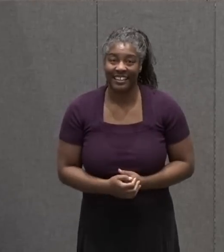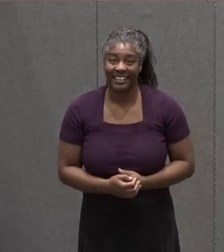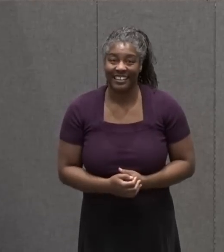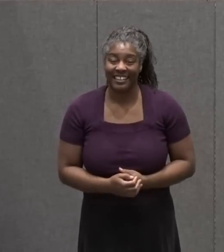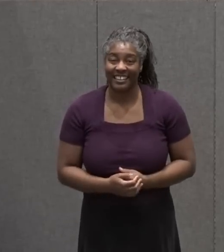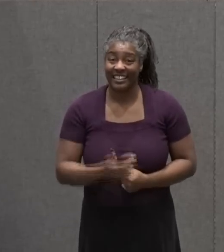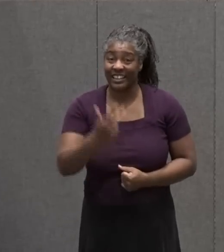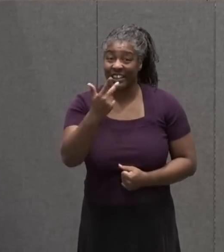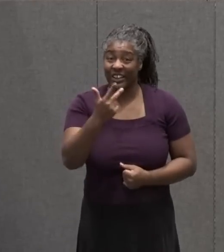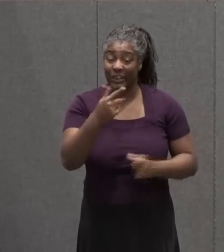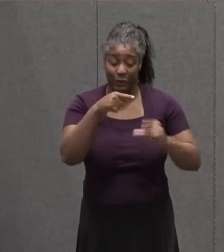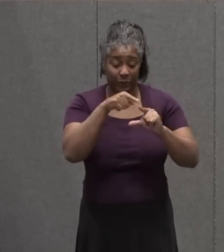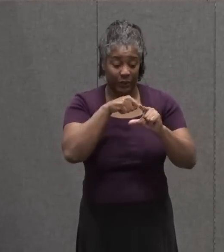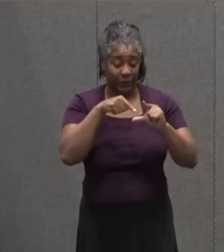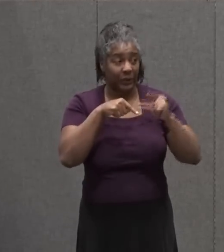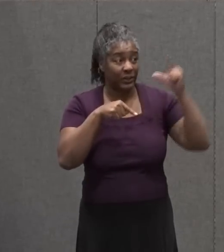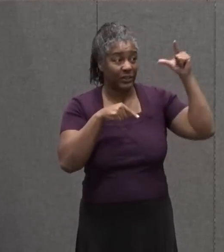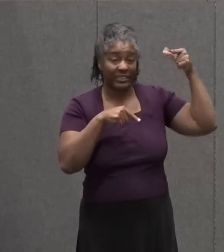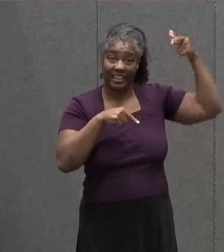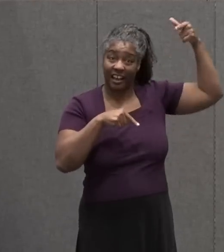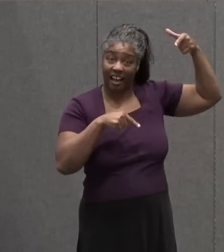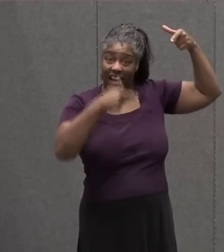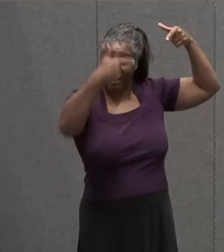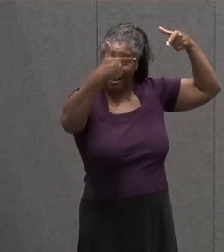three corners has my hat.